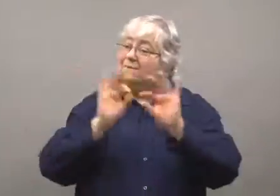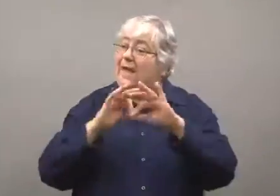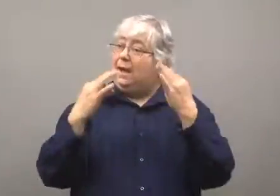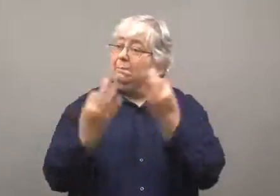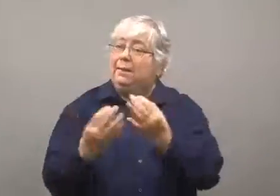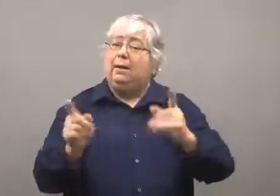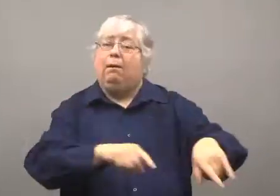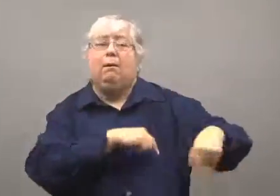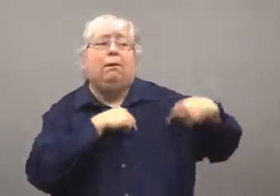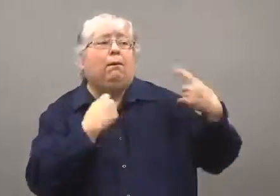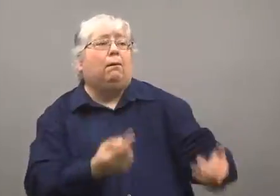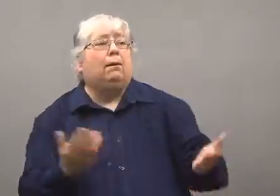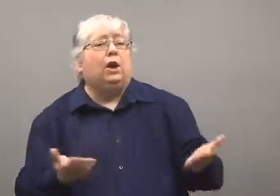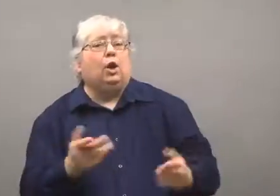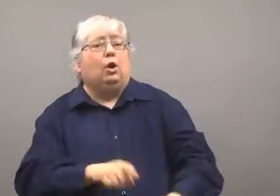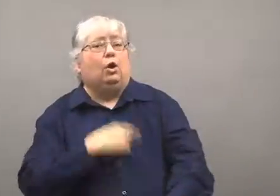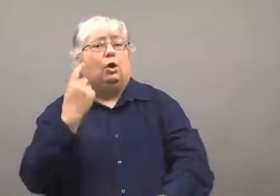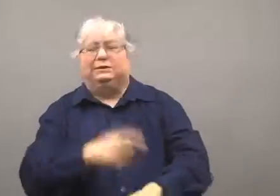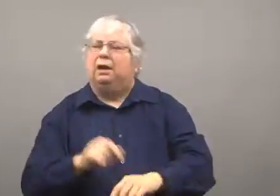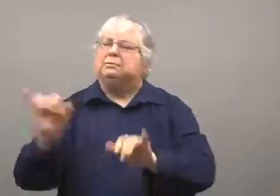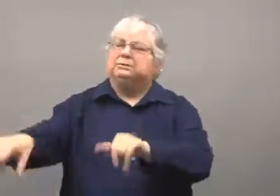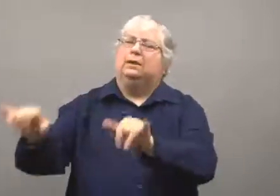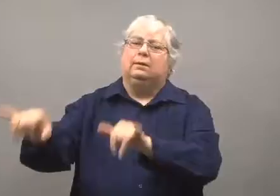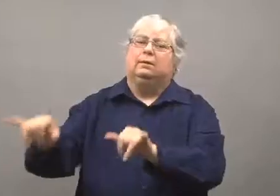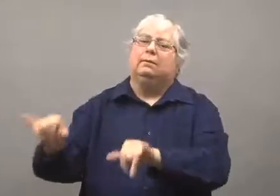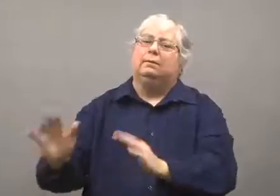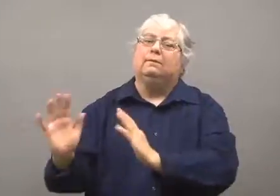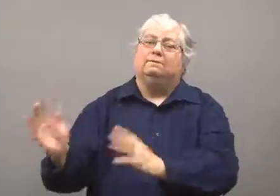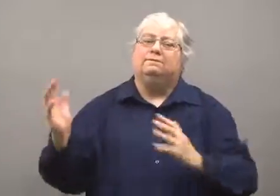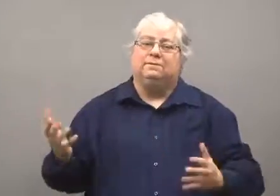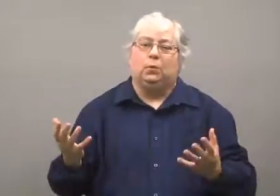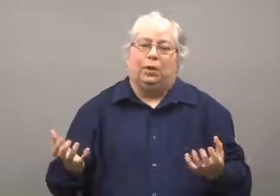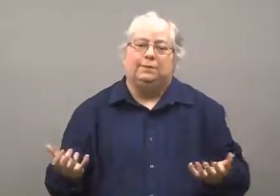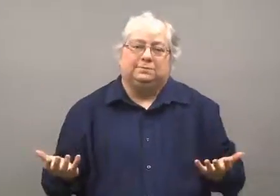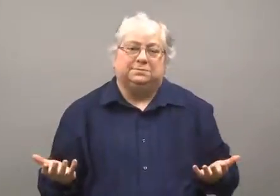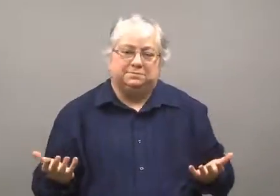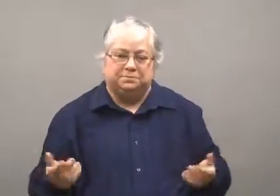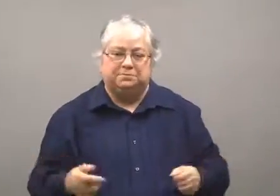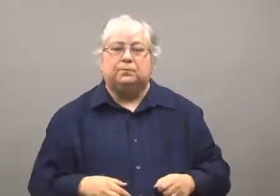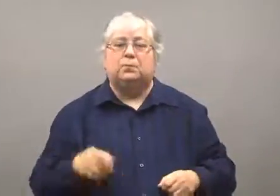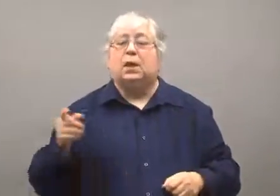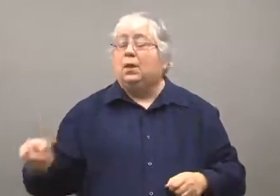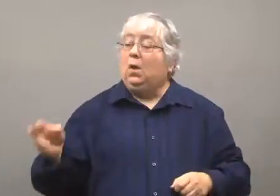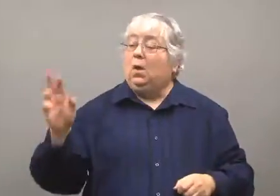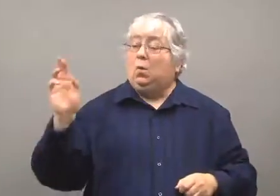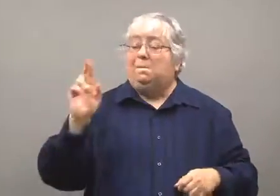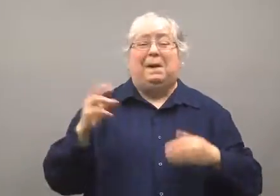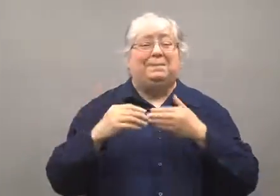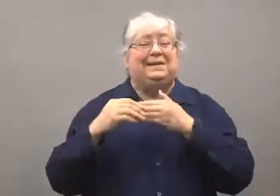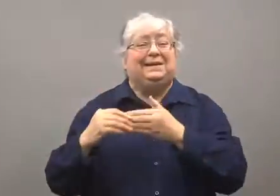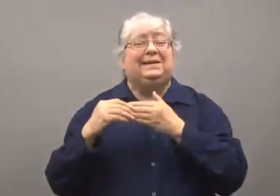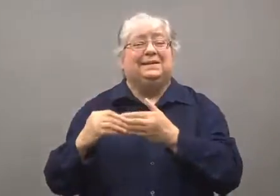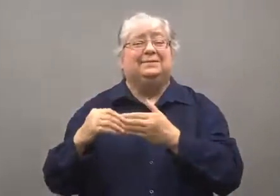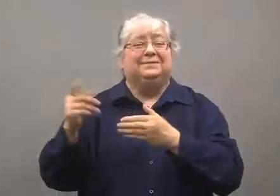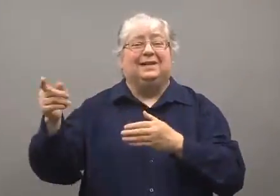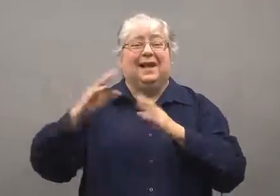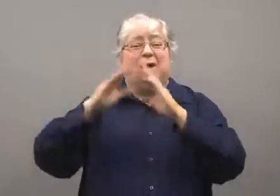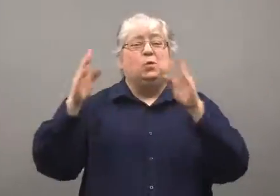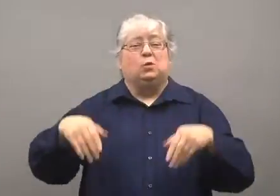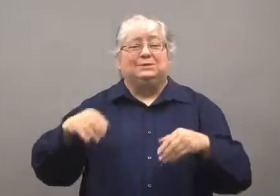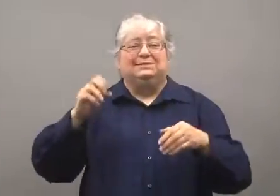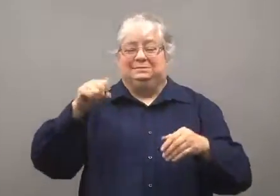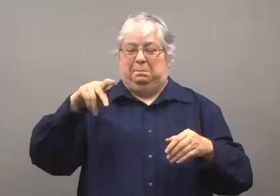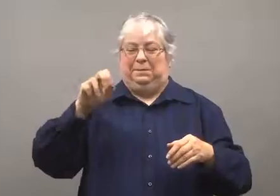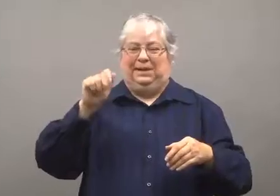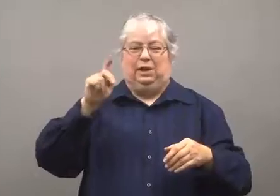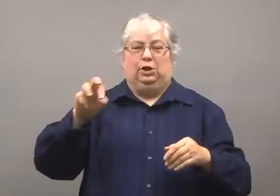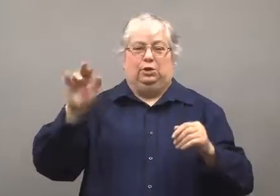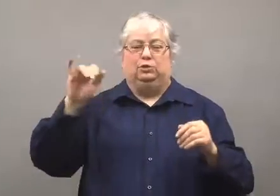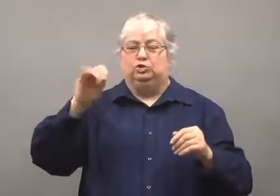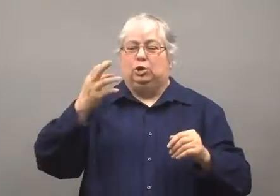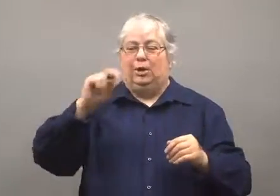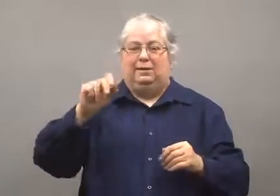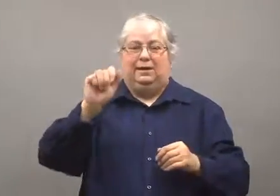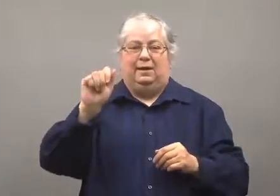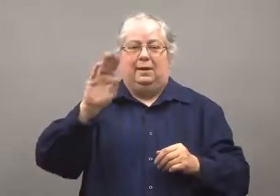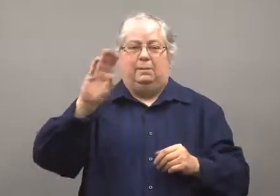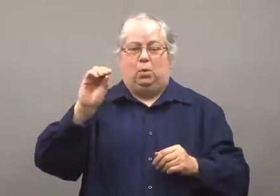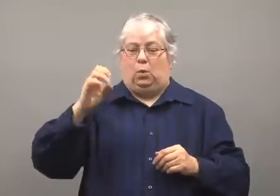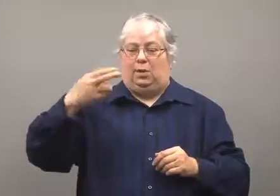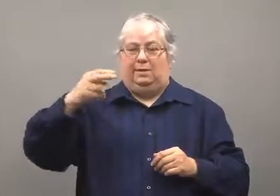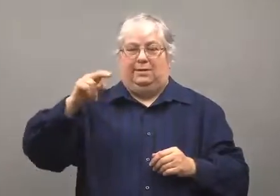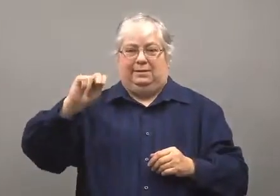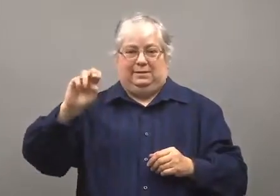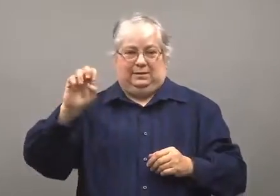Families who have been here for a long time should be left alone.